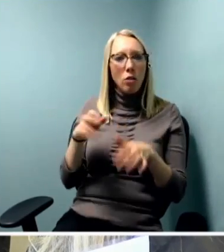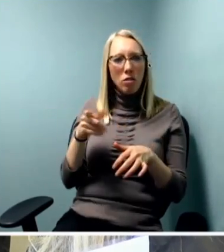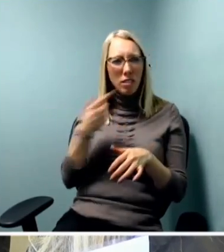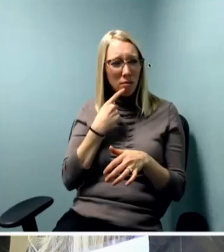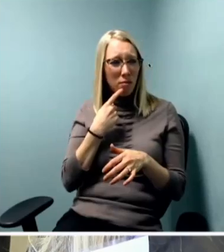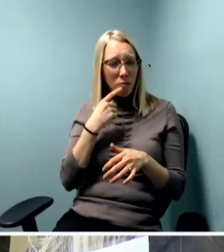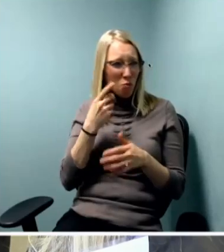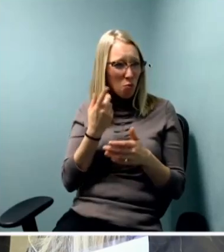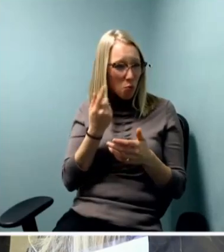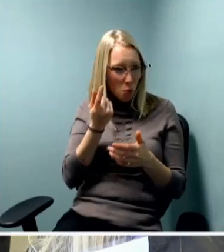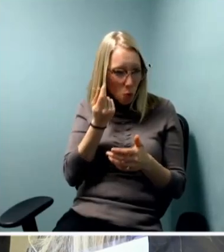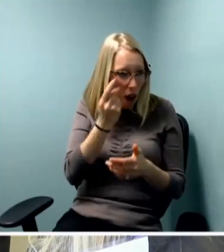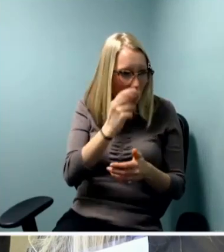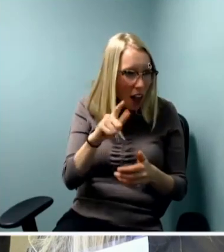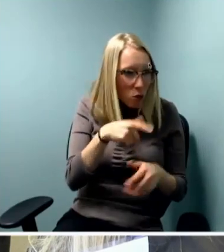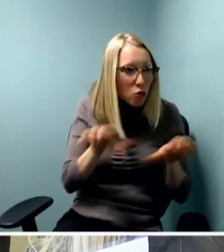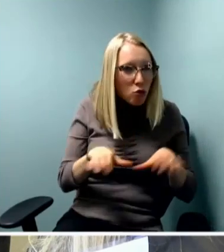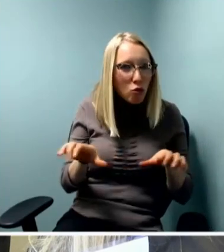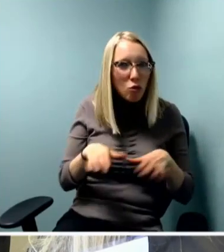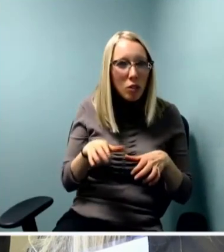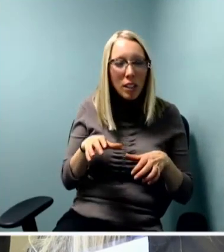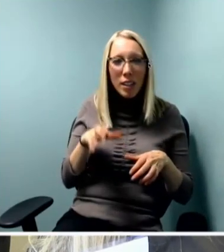I know [your feet has to be like,] no, but they can play the piano.